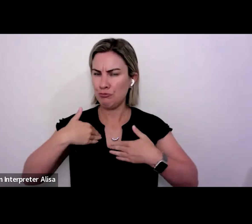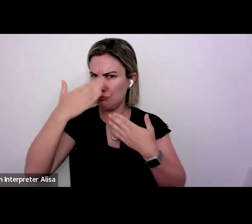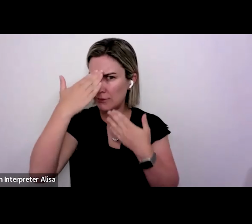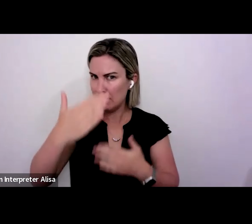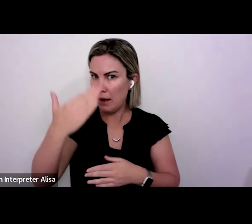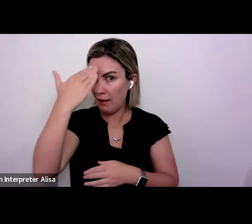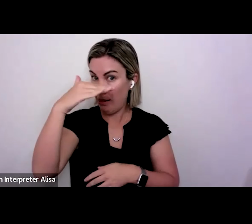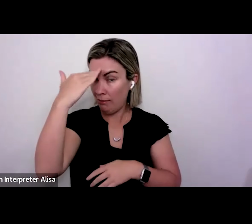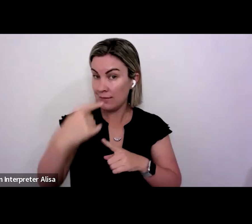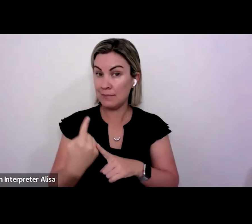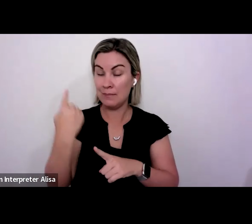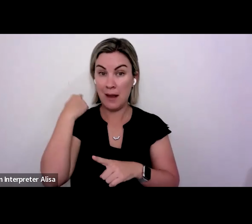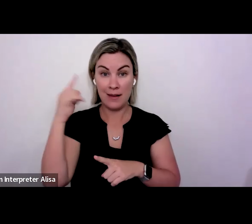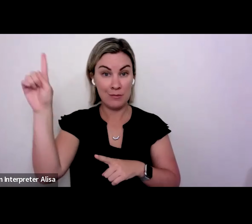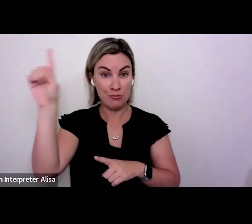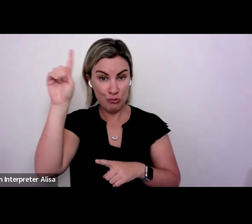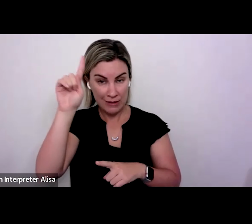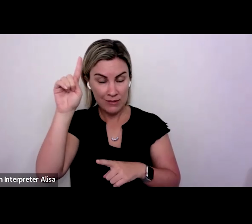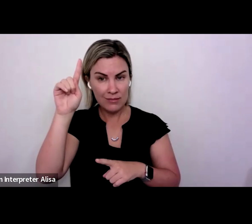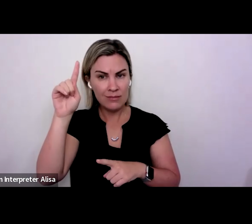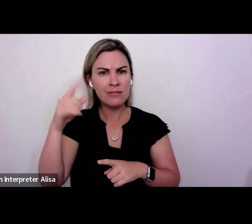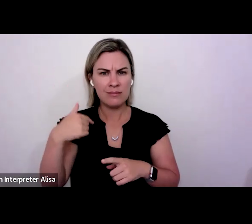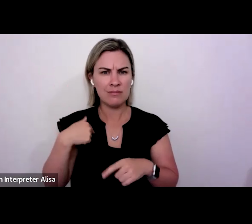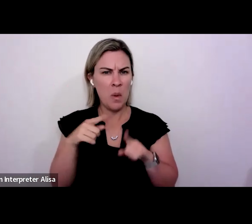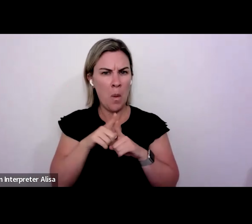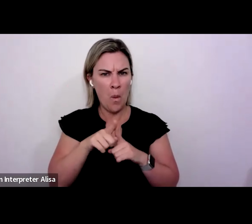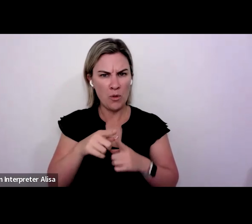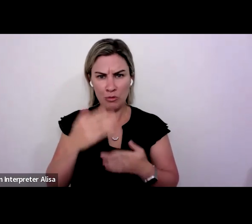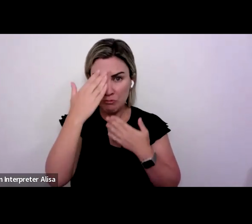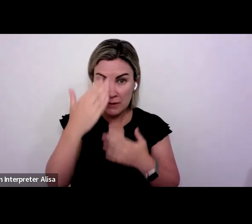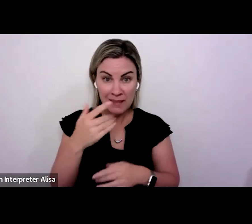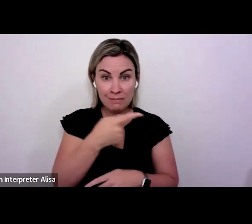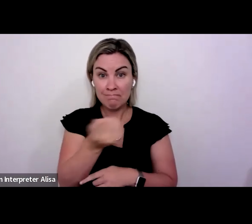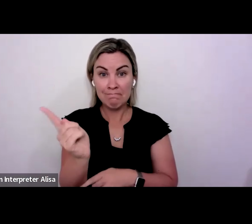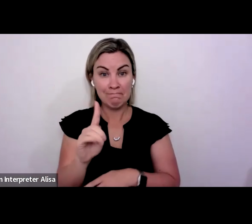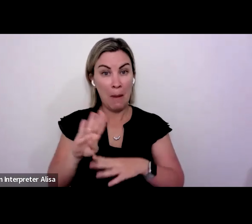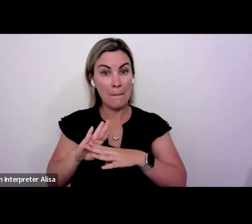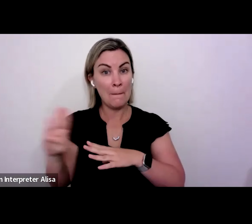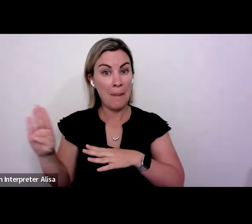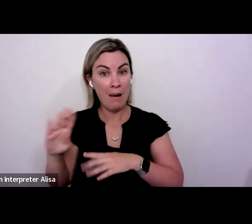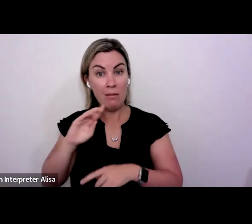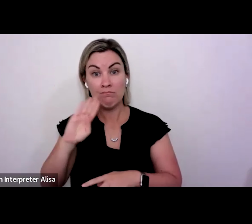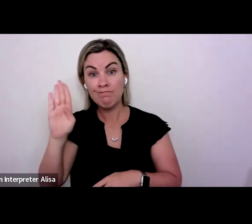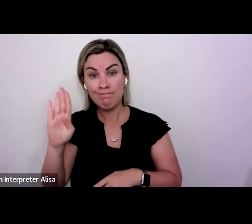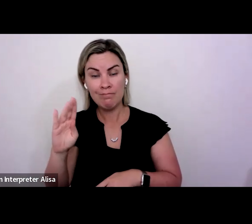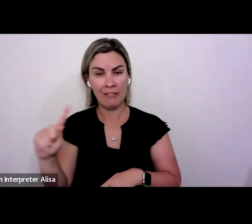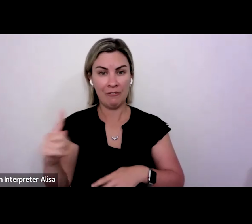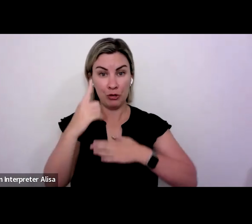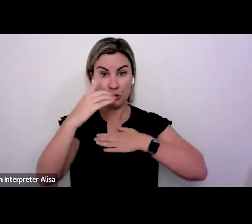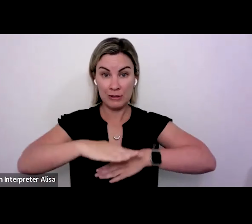I extend that respect to my First Nations colleagues on this panel and any First Nations peoples watching this webinar.